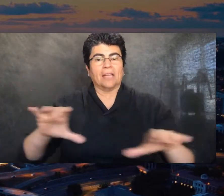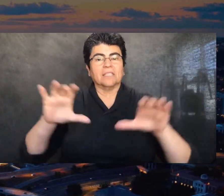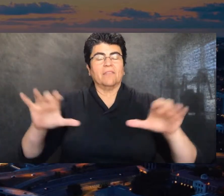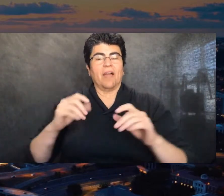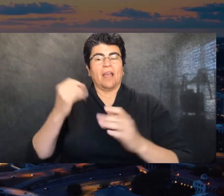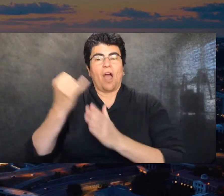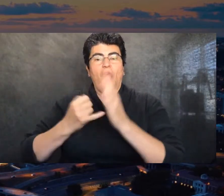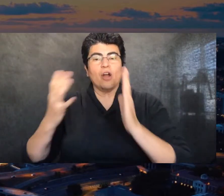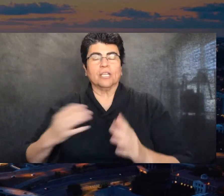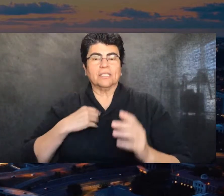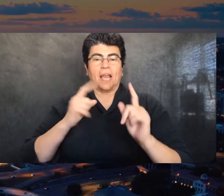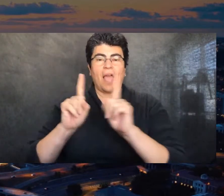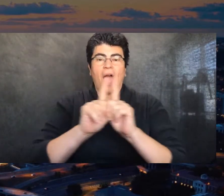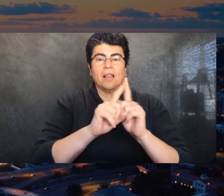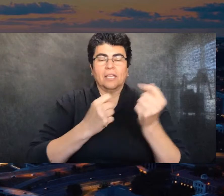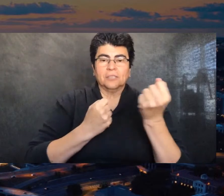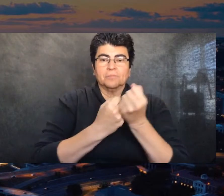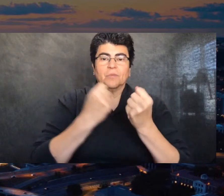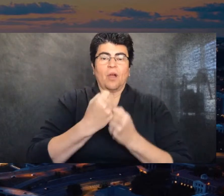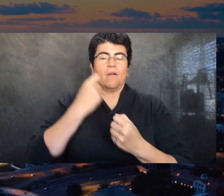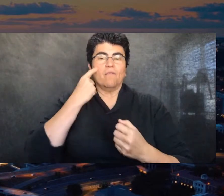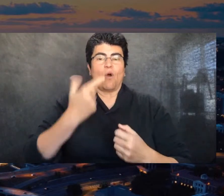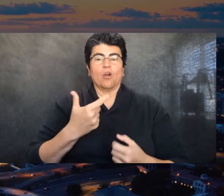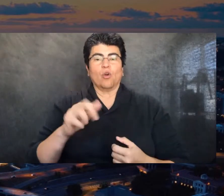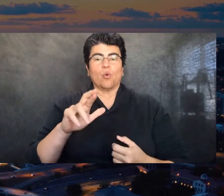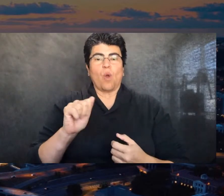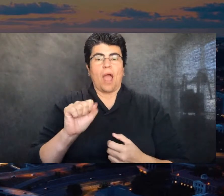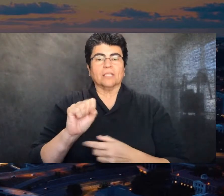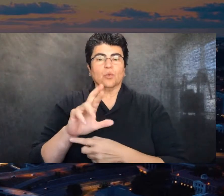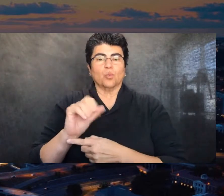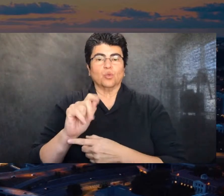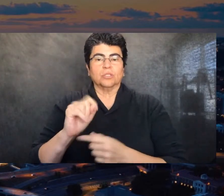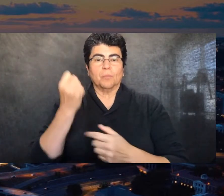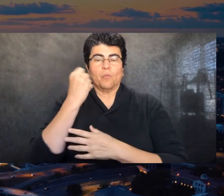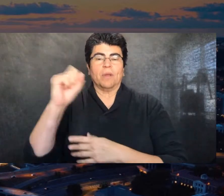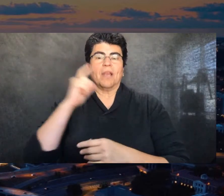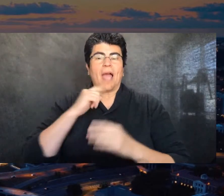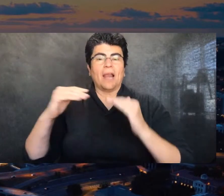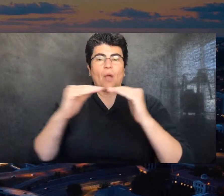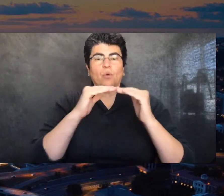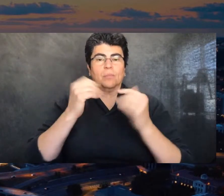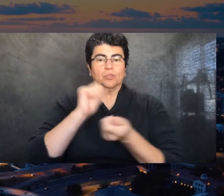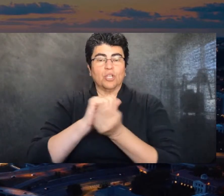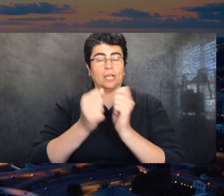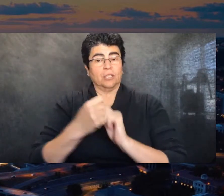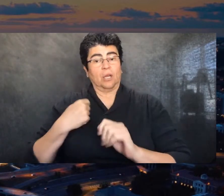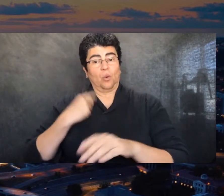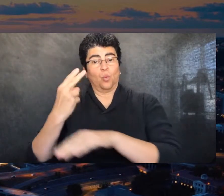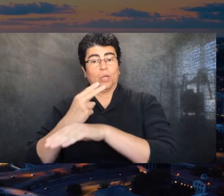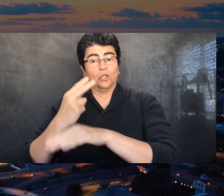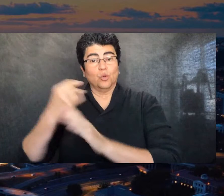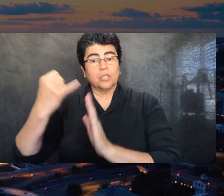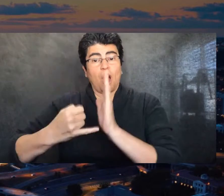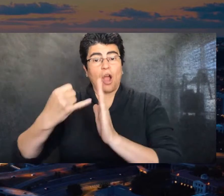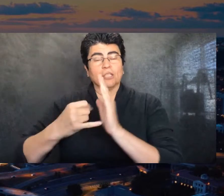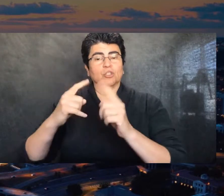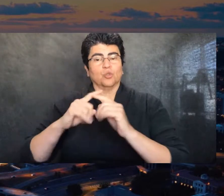in search of grassroots movements and equitable change. We use the arts as a tool to engage the public.